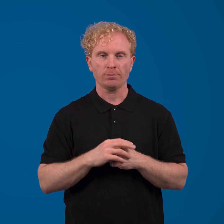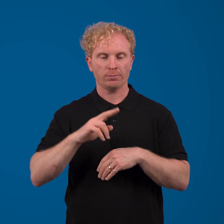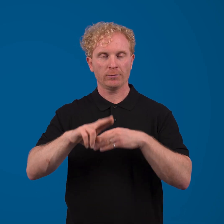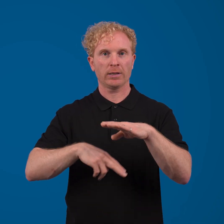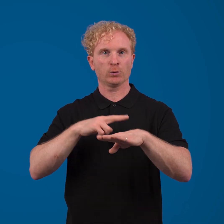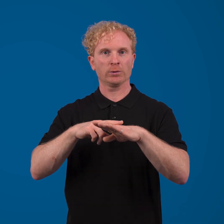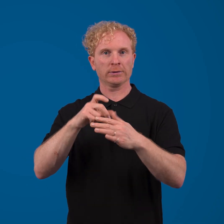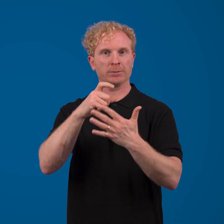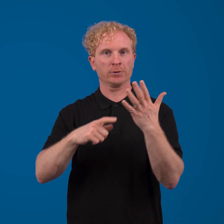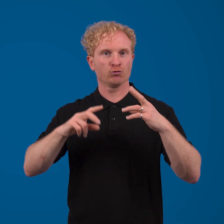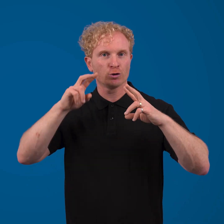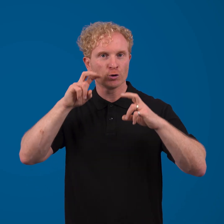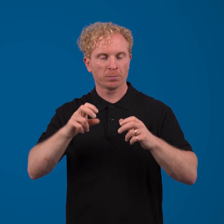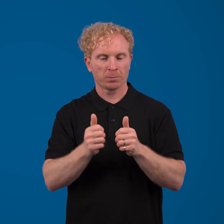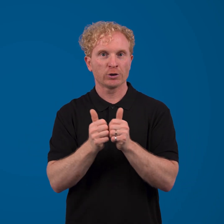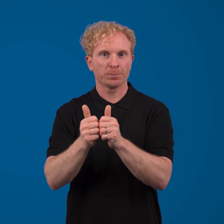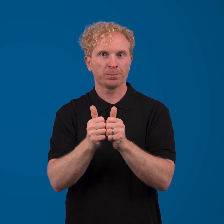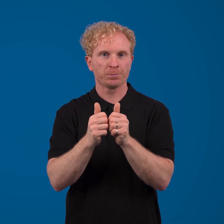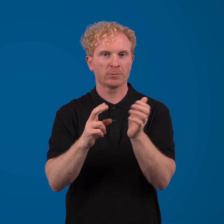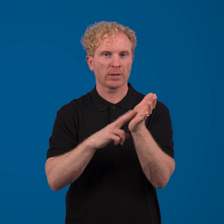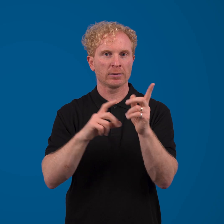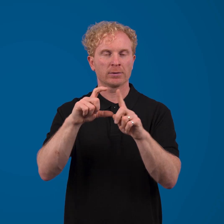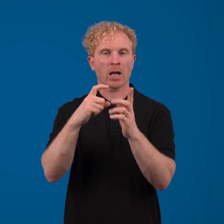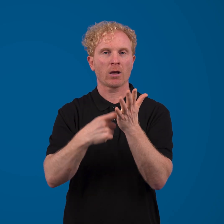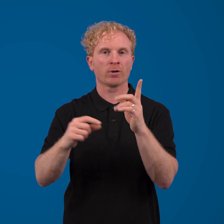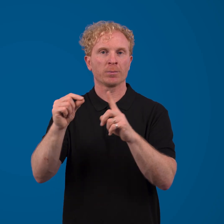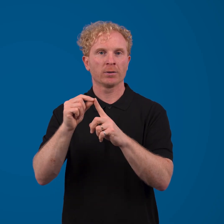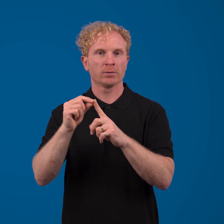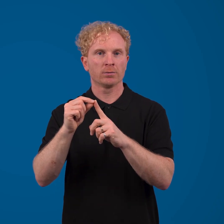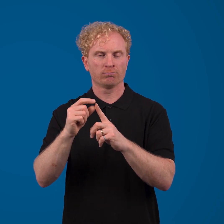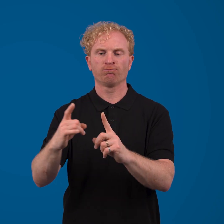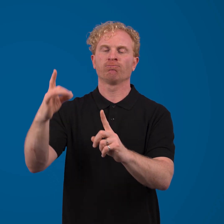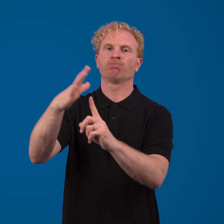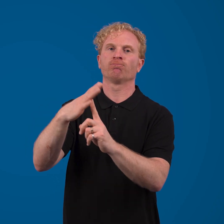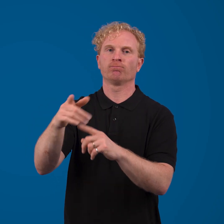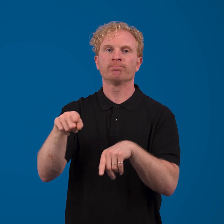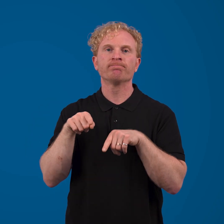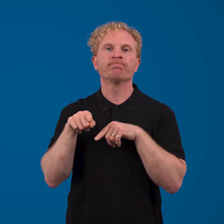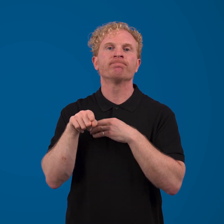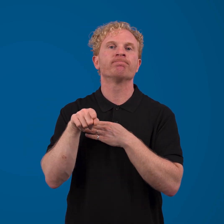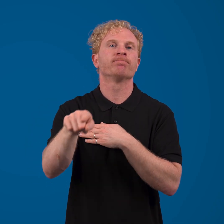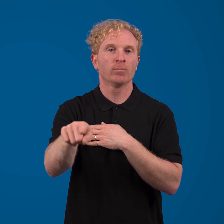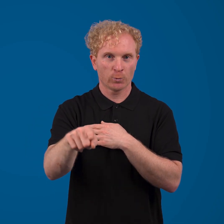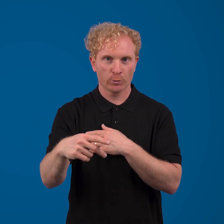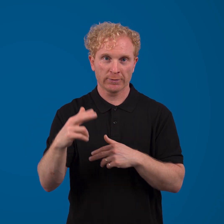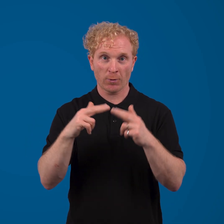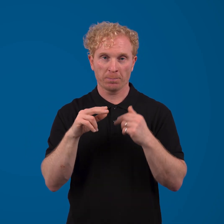The National Disability Research Partnership (NDRP) is the primary vehicle for developing